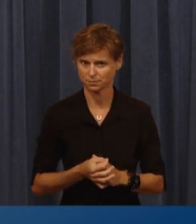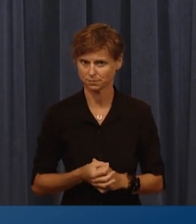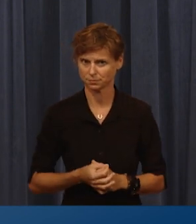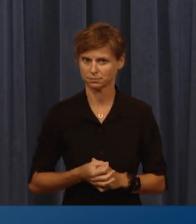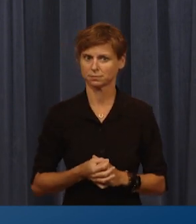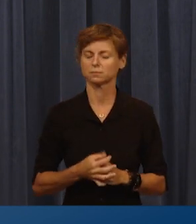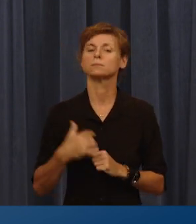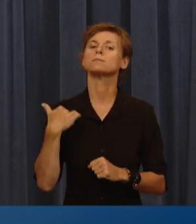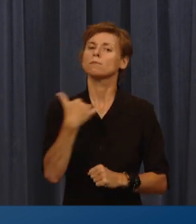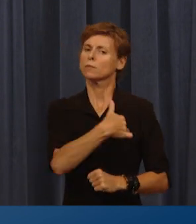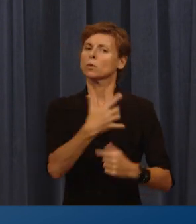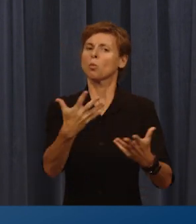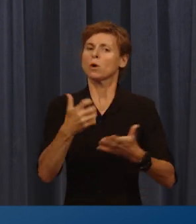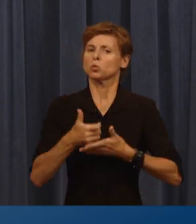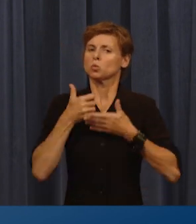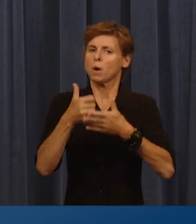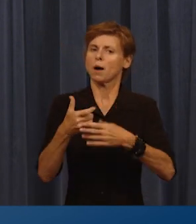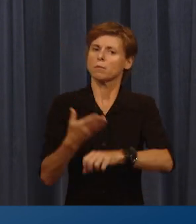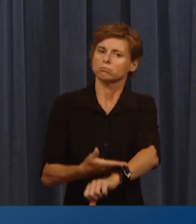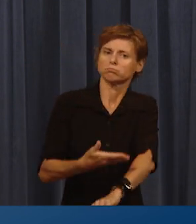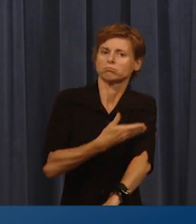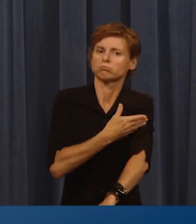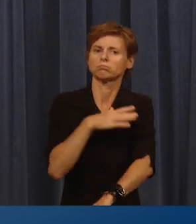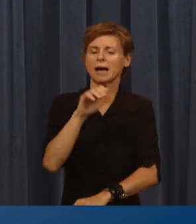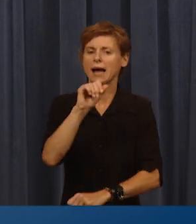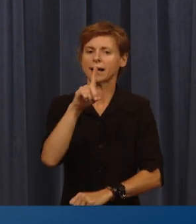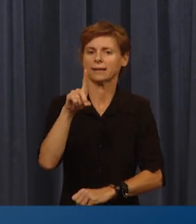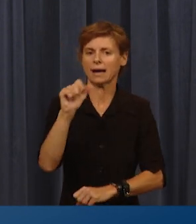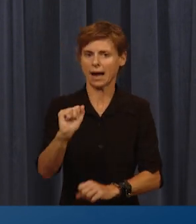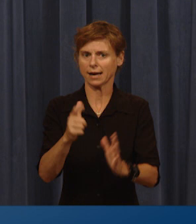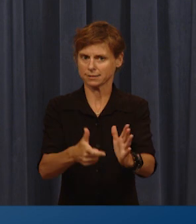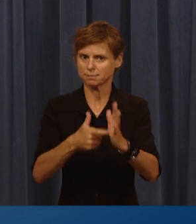We want to help advance the ADA’s mandates as much as we can.